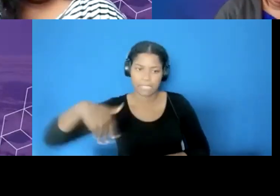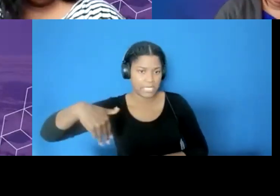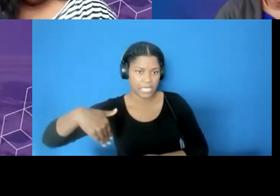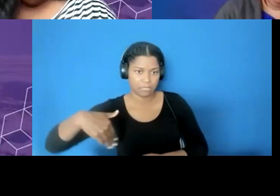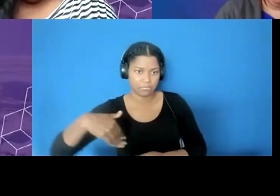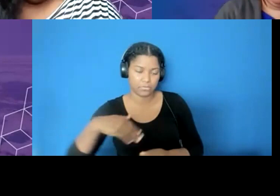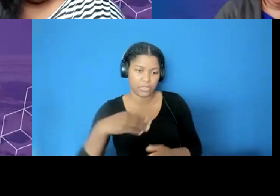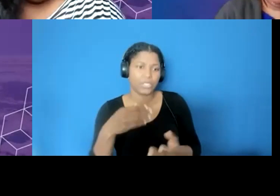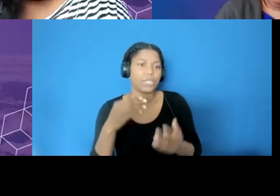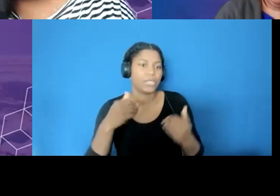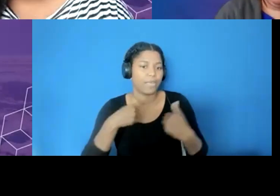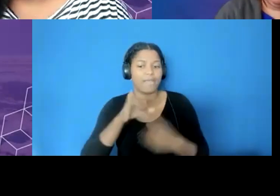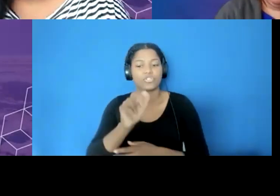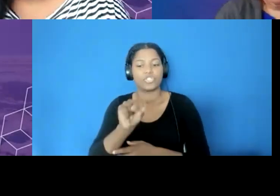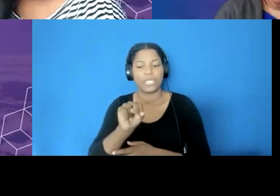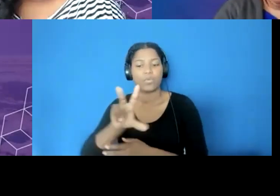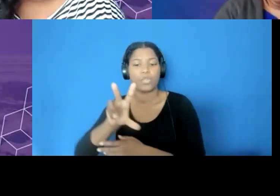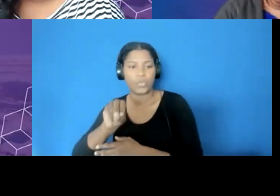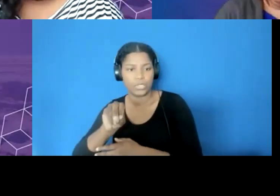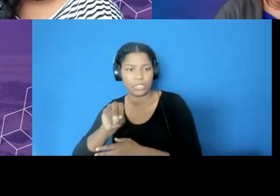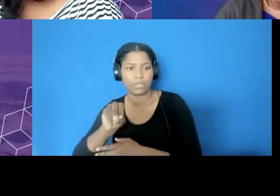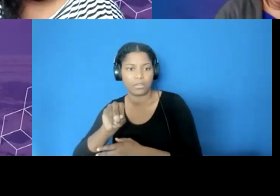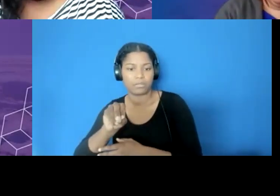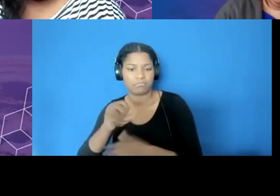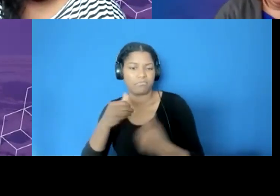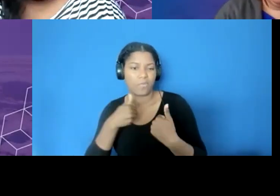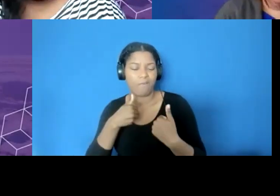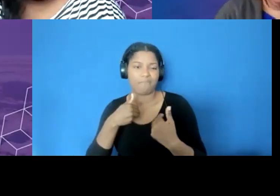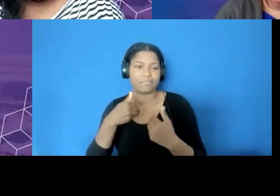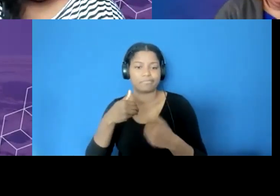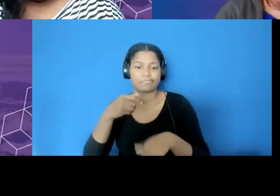You have until January 30th to prepare and submit proposals using FastLane.